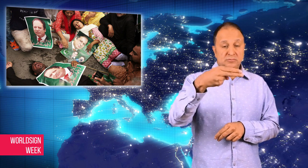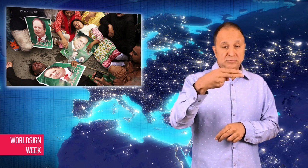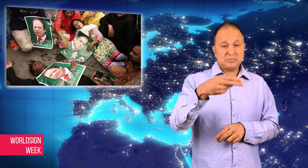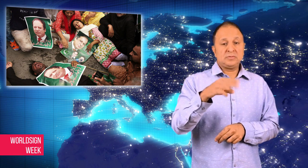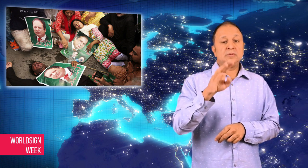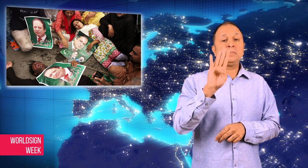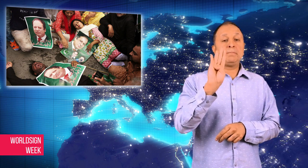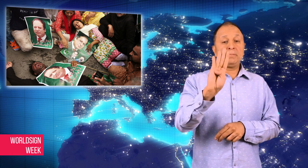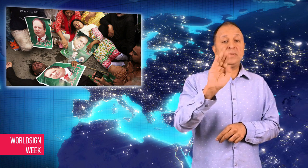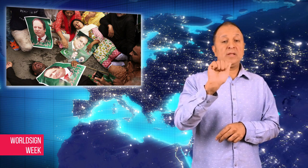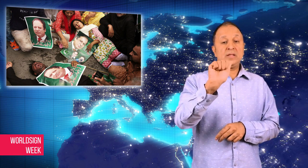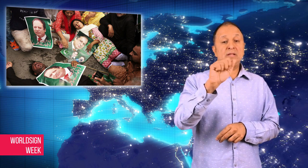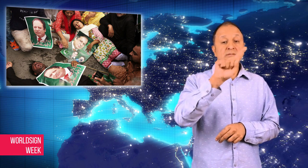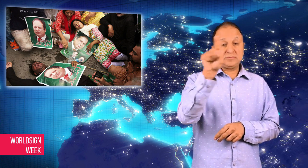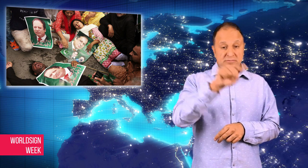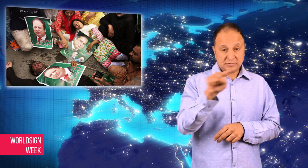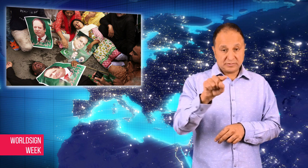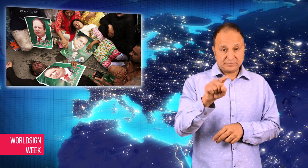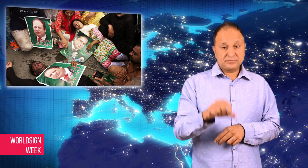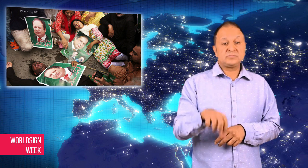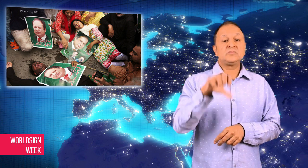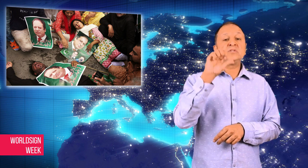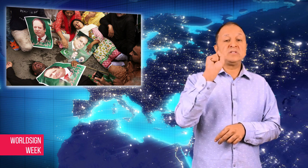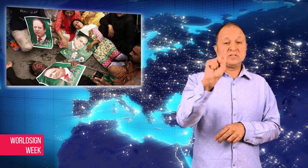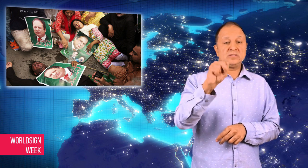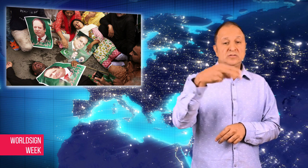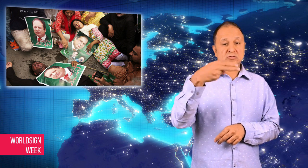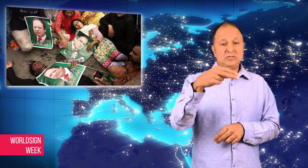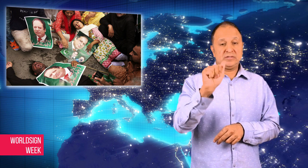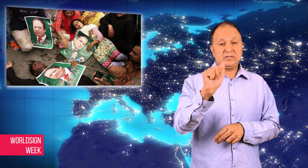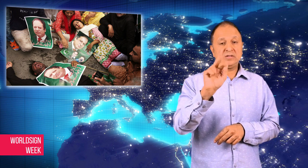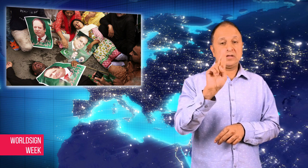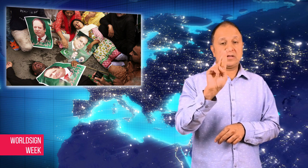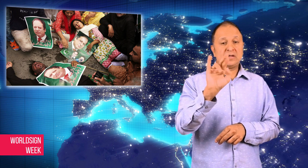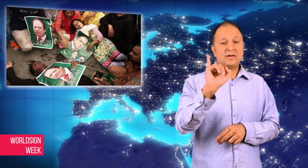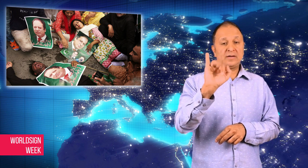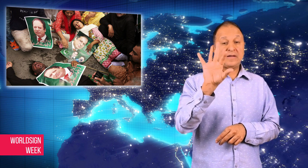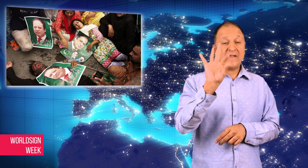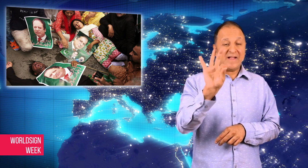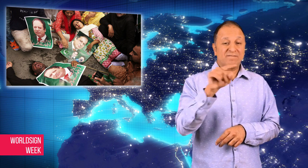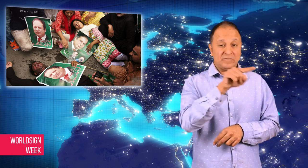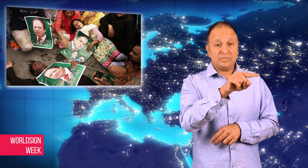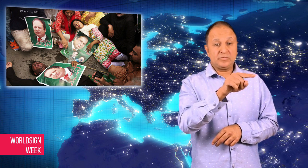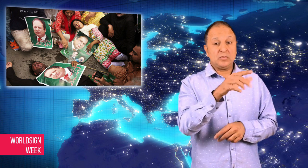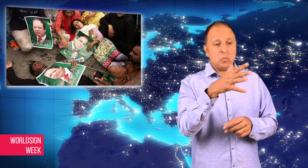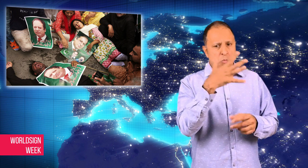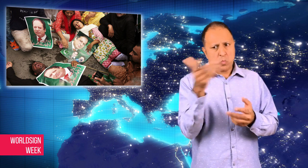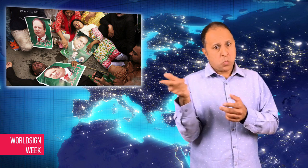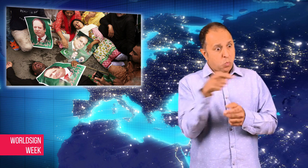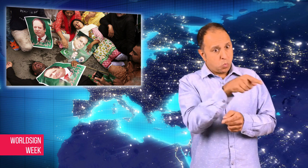Shahbaz Sharif - to be the nation’s next